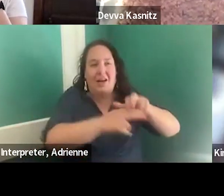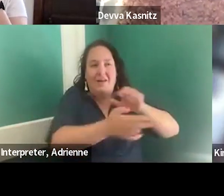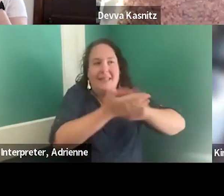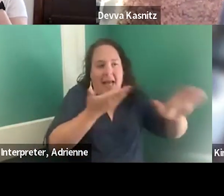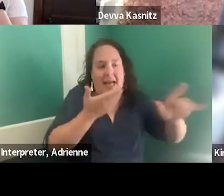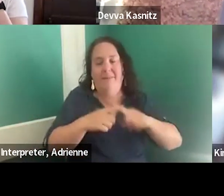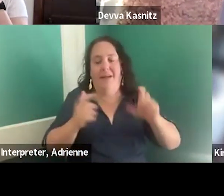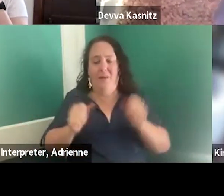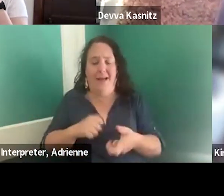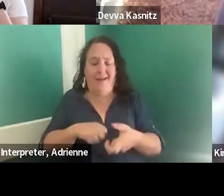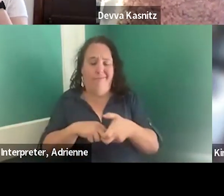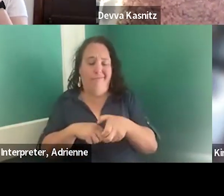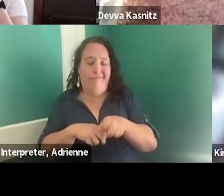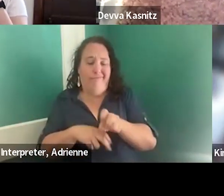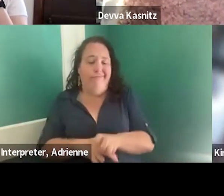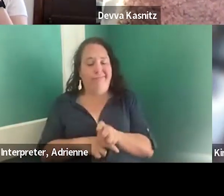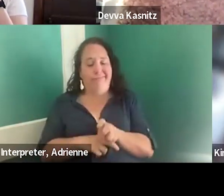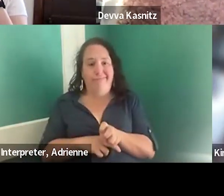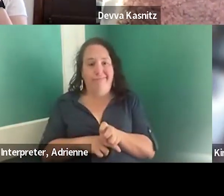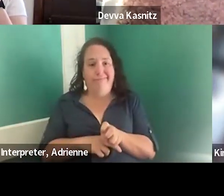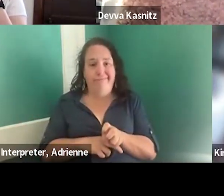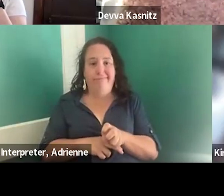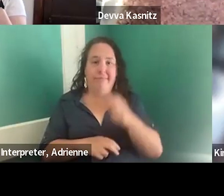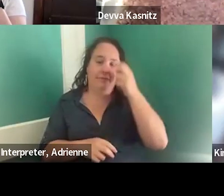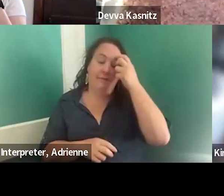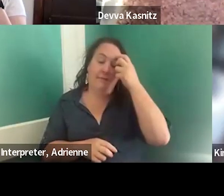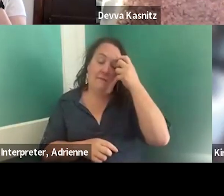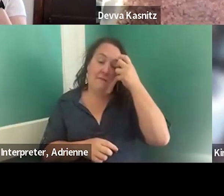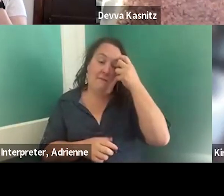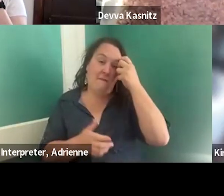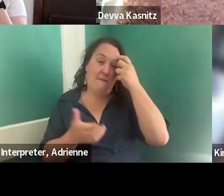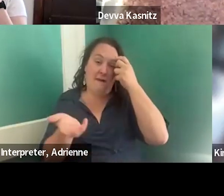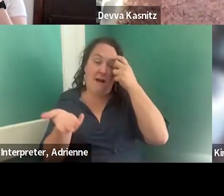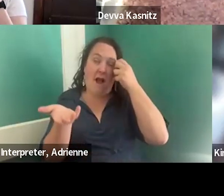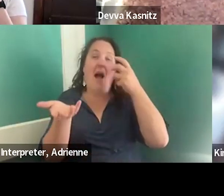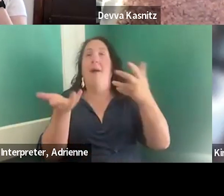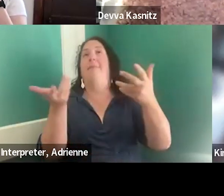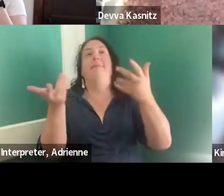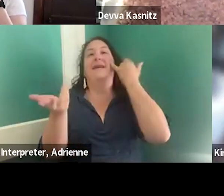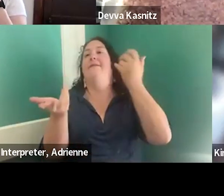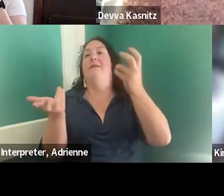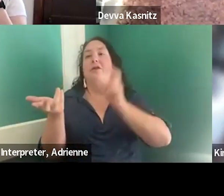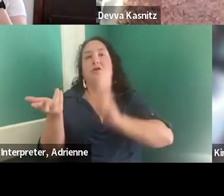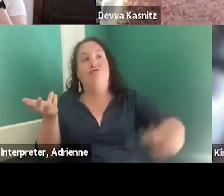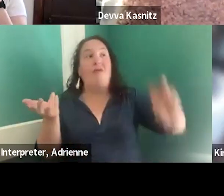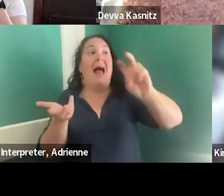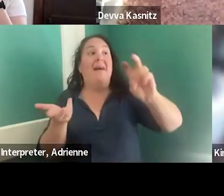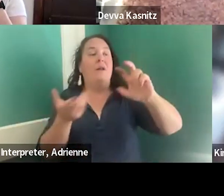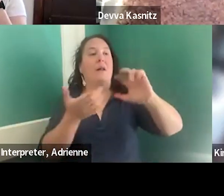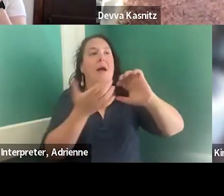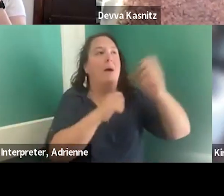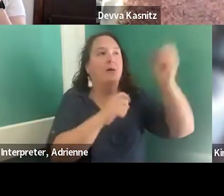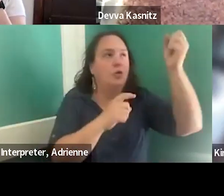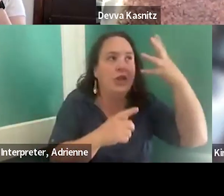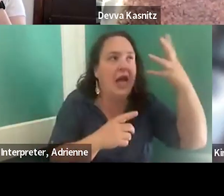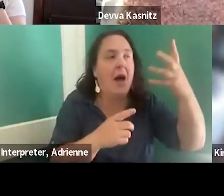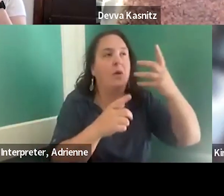And certainly, if you're traveling, I think about all of the ways we discuss how to shower when you travel in the amputee world.